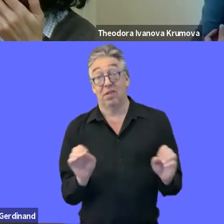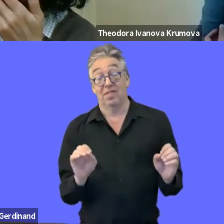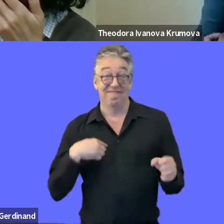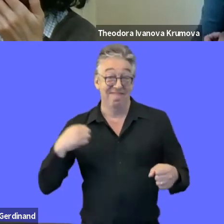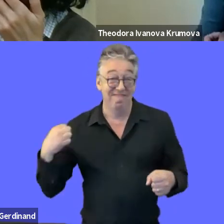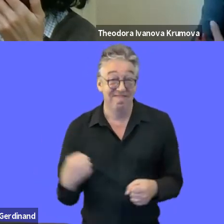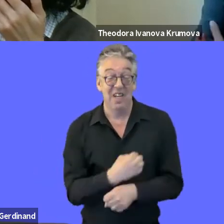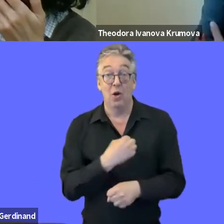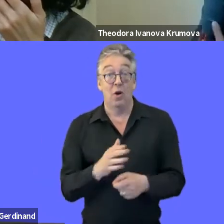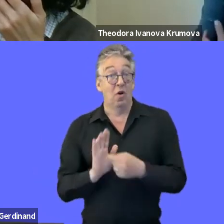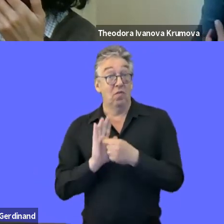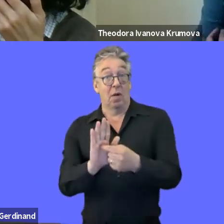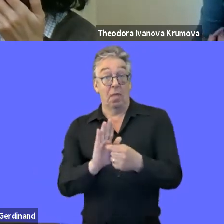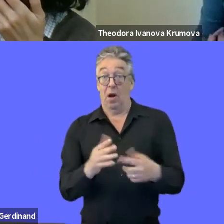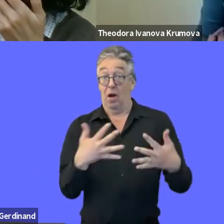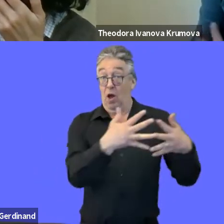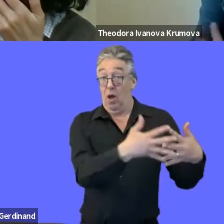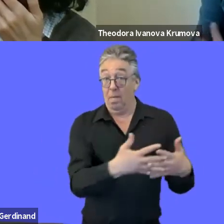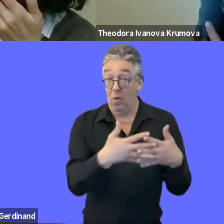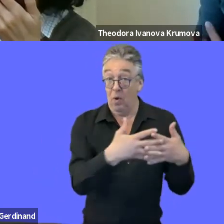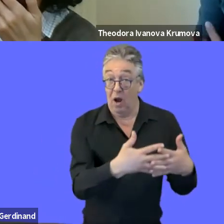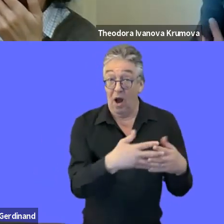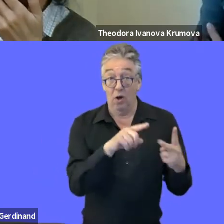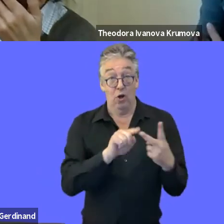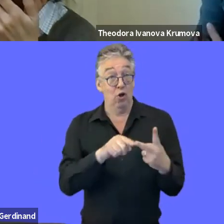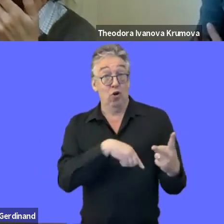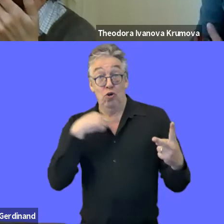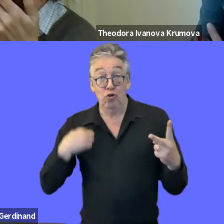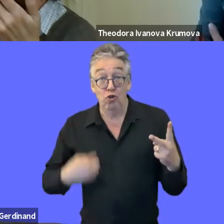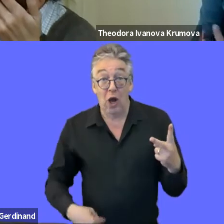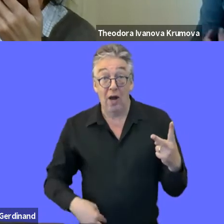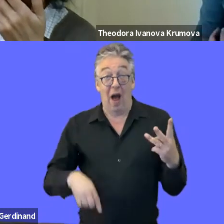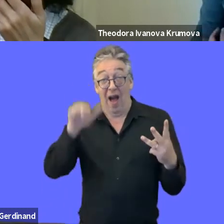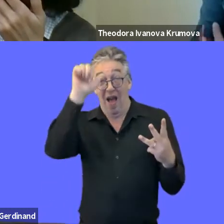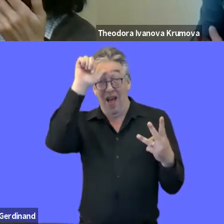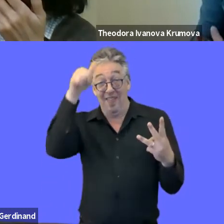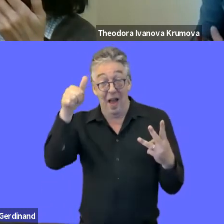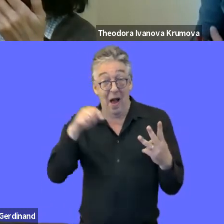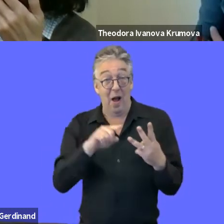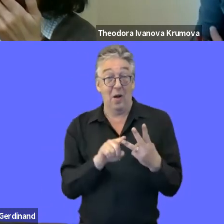like the United States and China or India or states in the Middle East